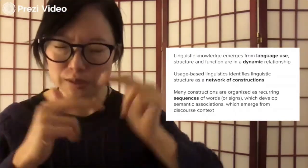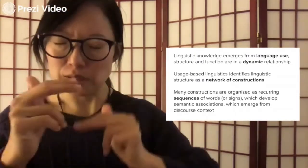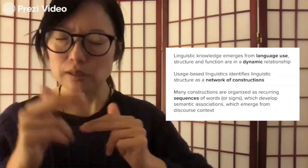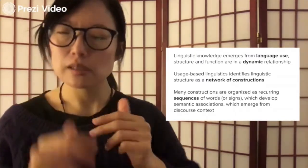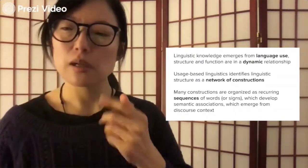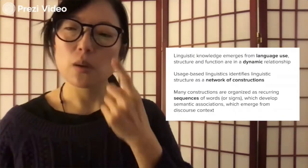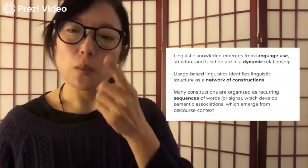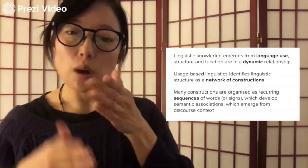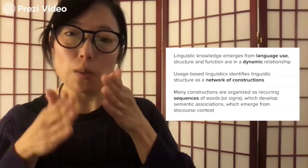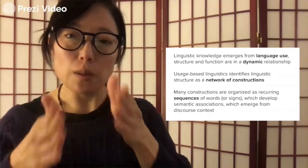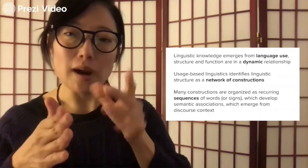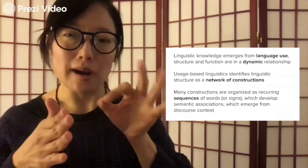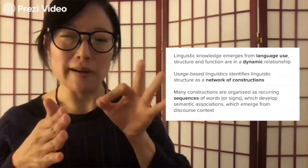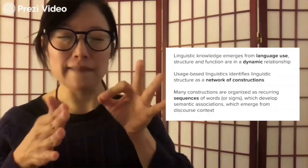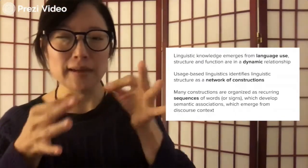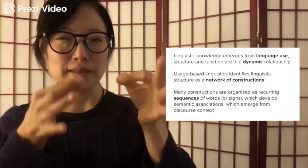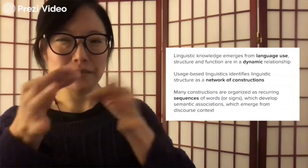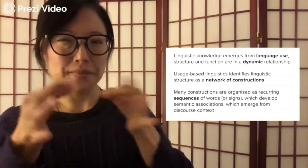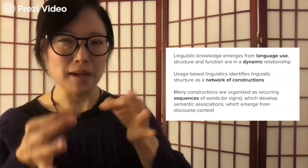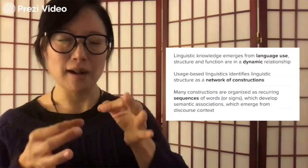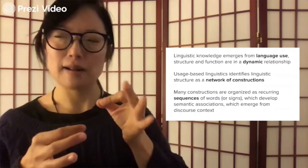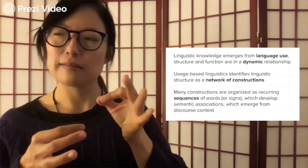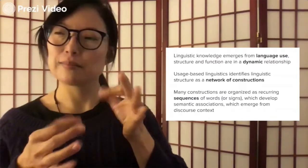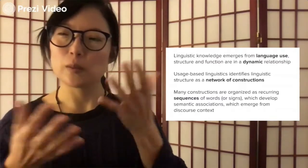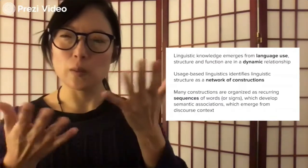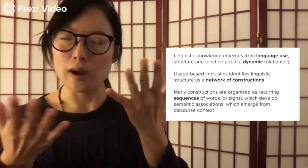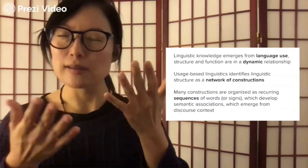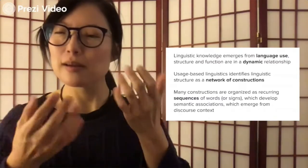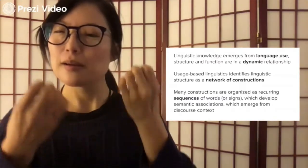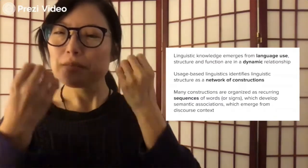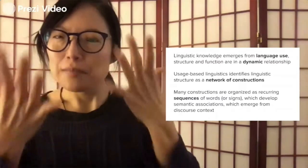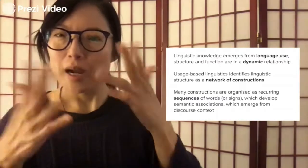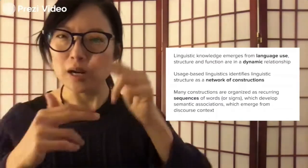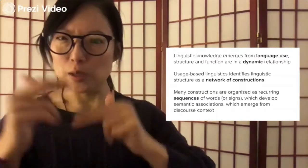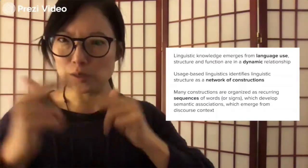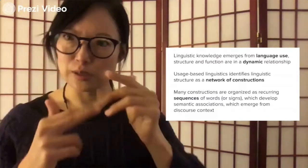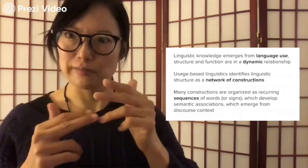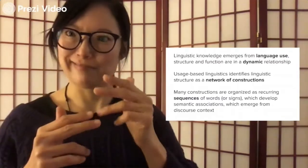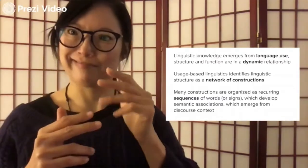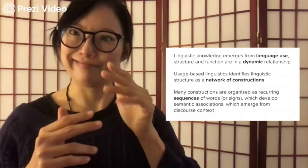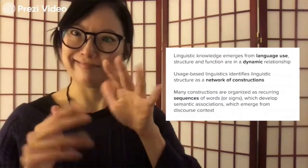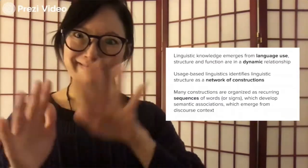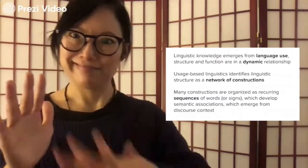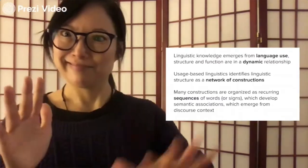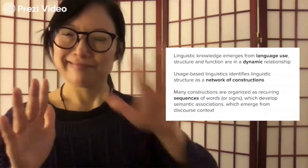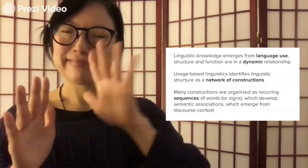structure as a network of constructions. One way of